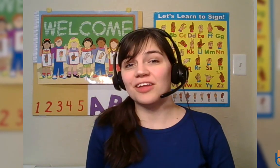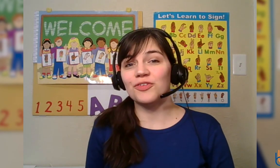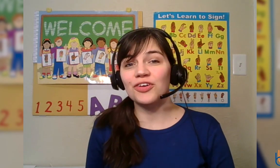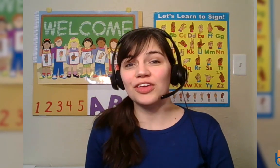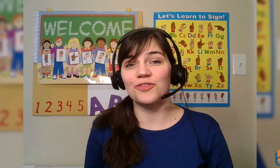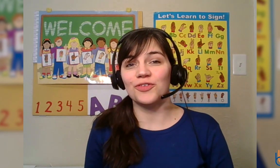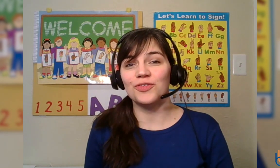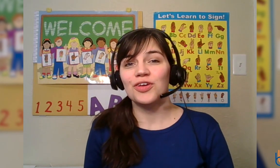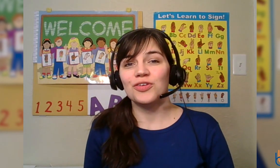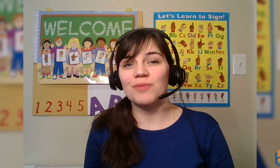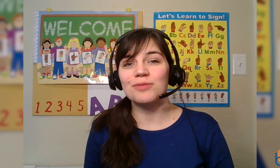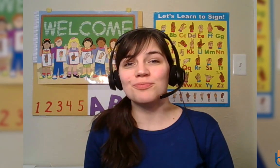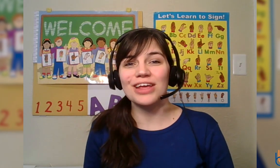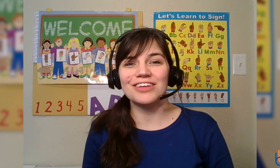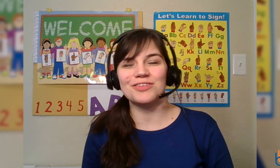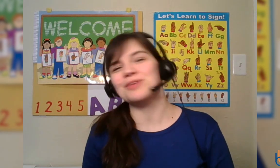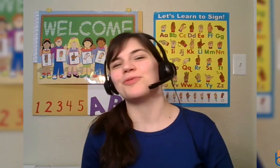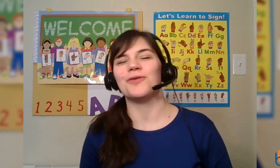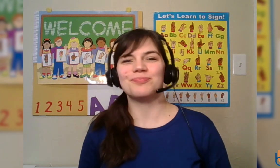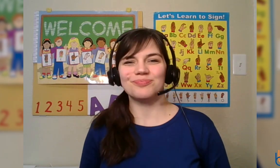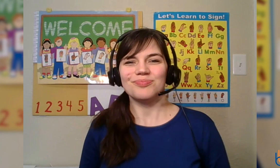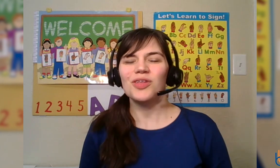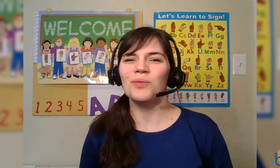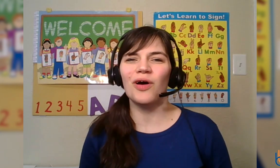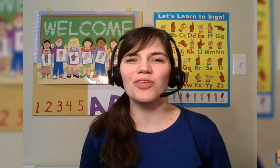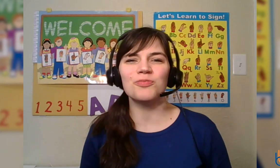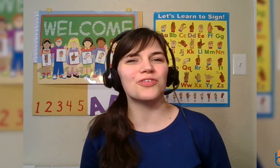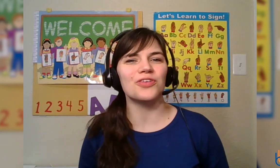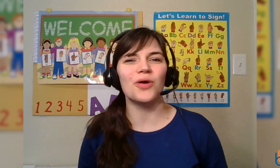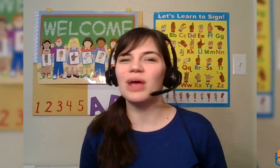of cooking the food you might bring it to people. We call this person a waiter